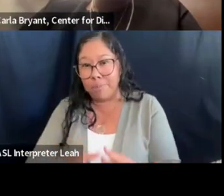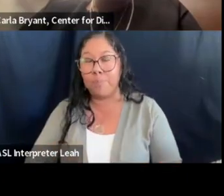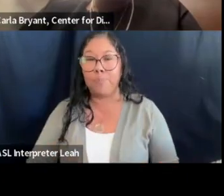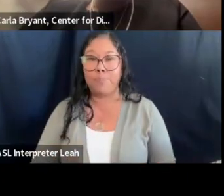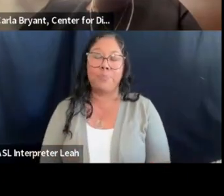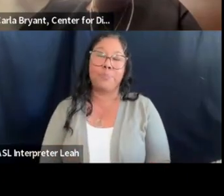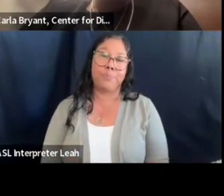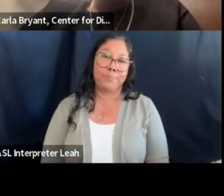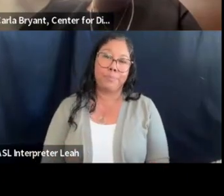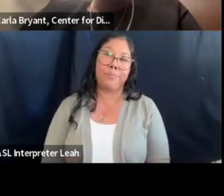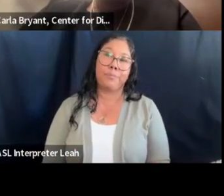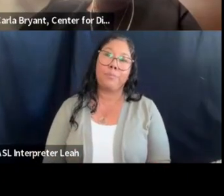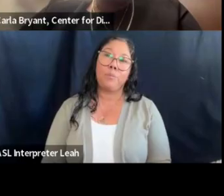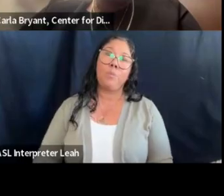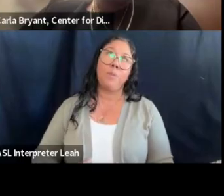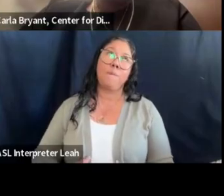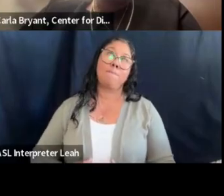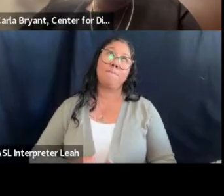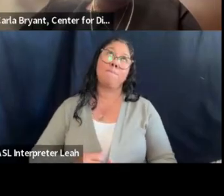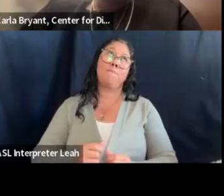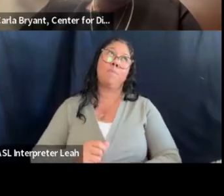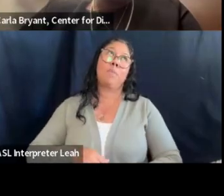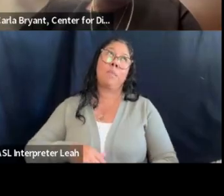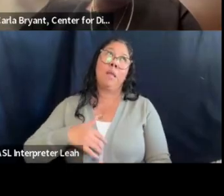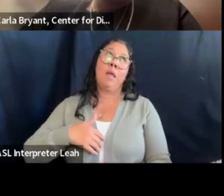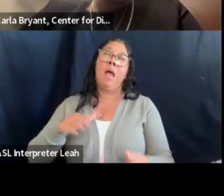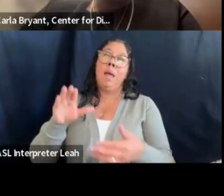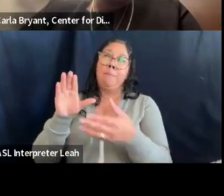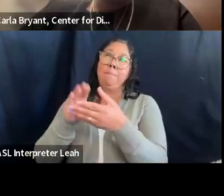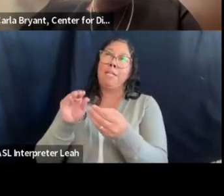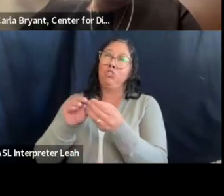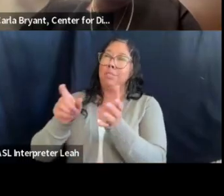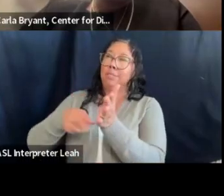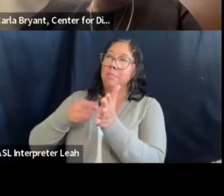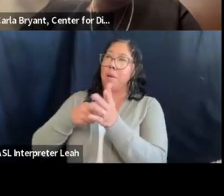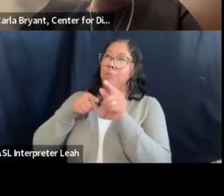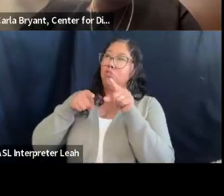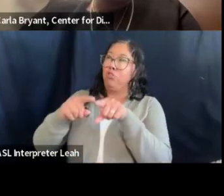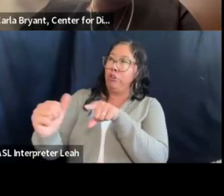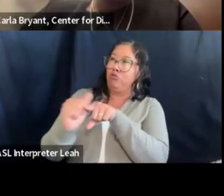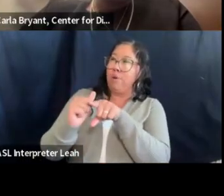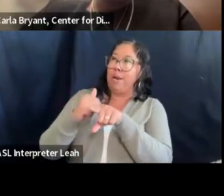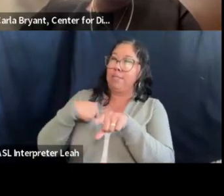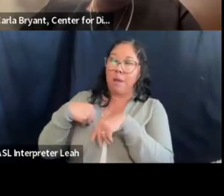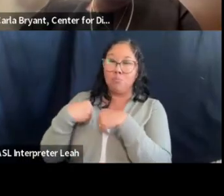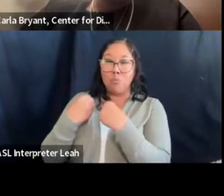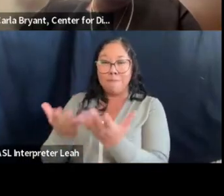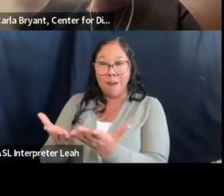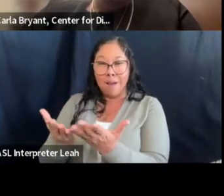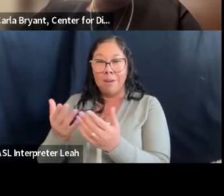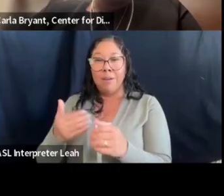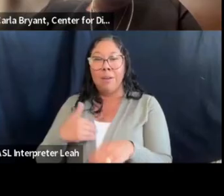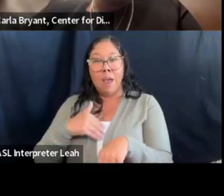it, you know, I I talk about this sometimes in trainings that I do and I call upon professionals